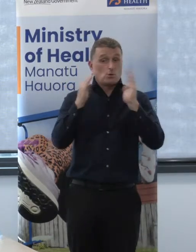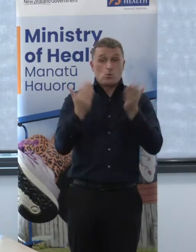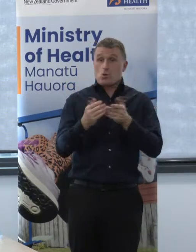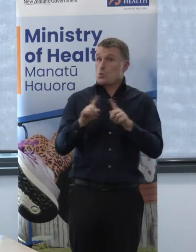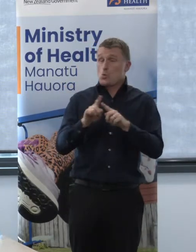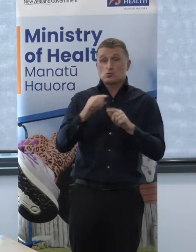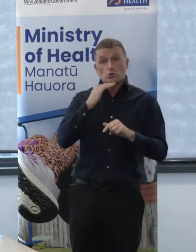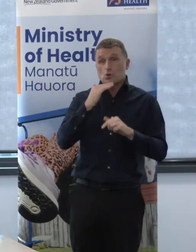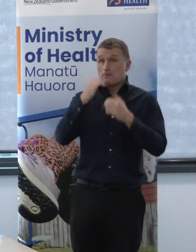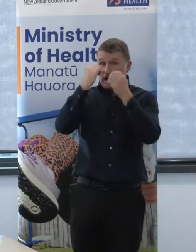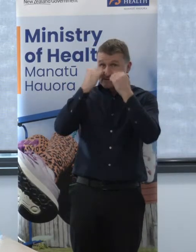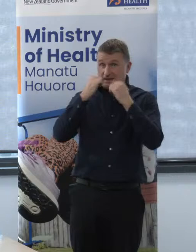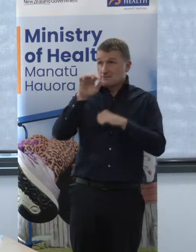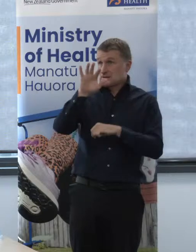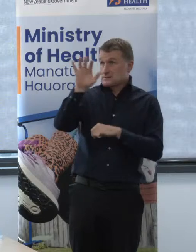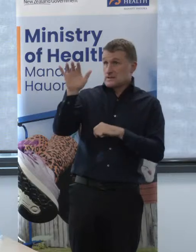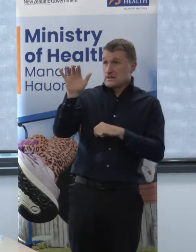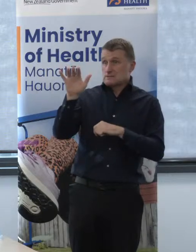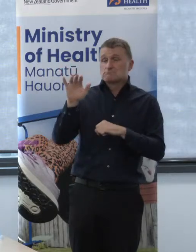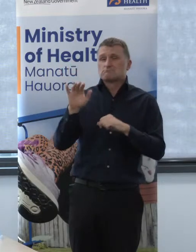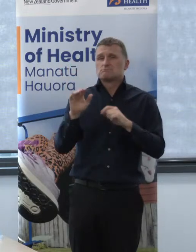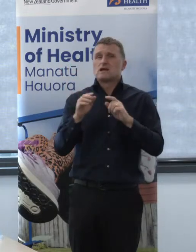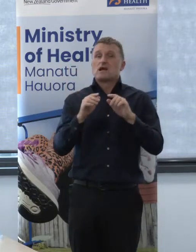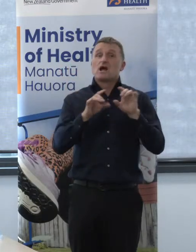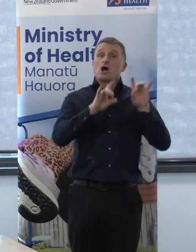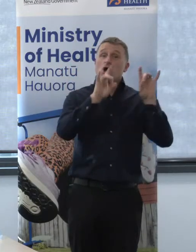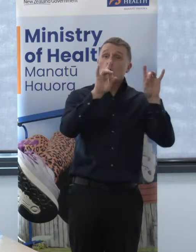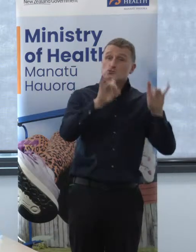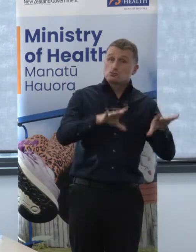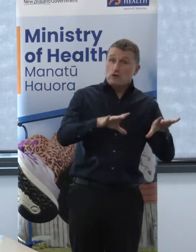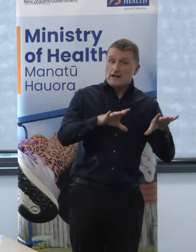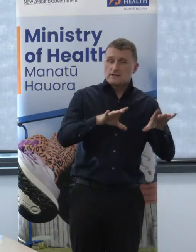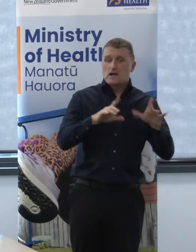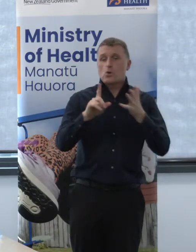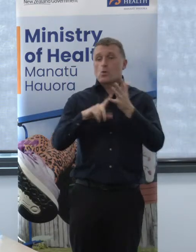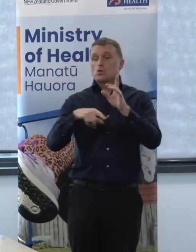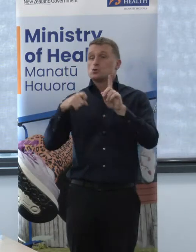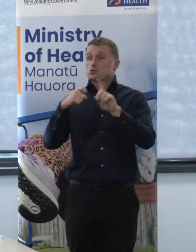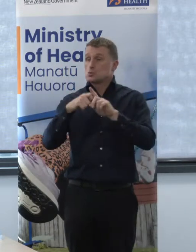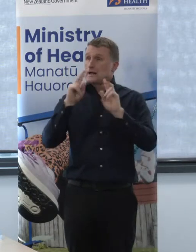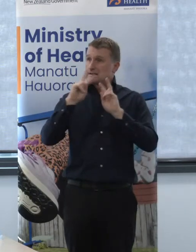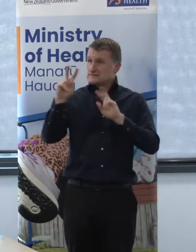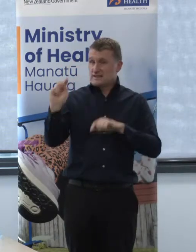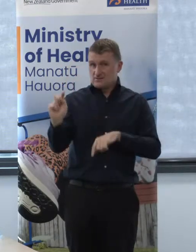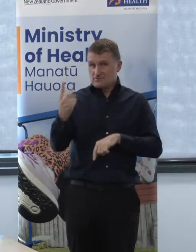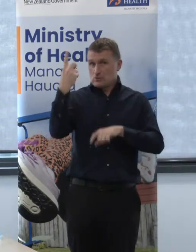There is not even that much